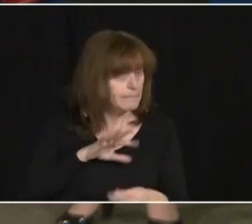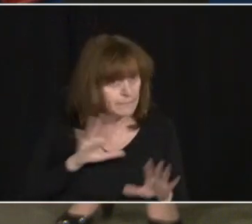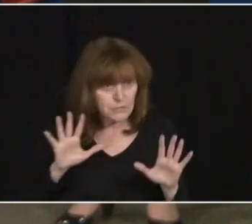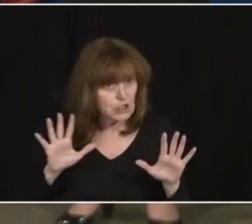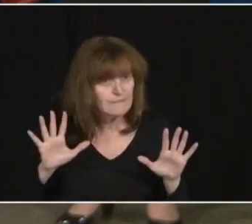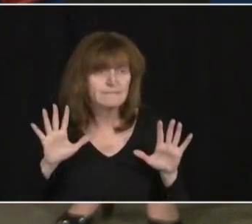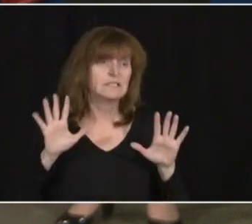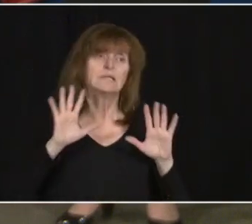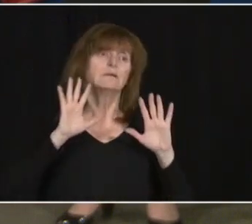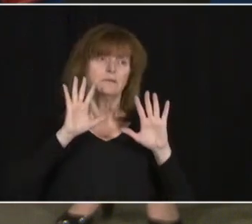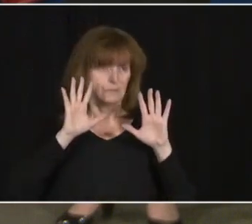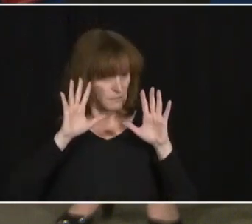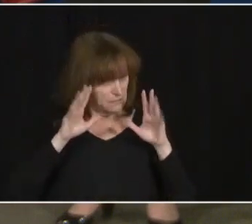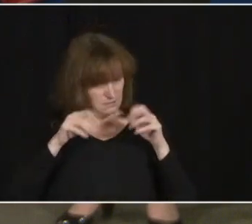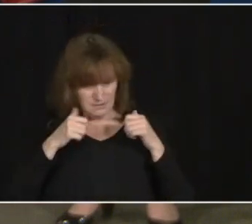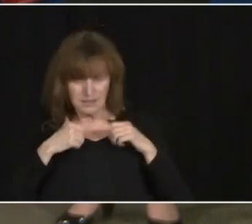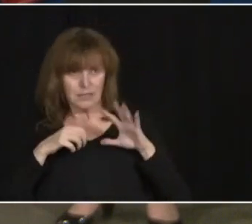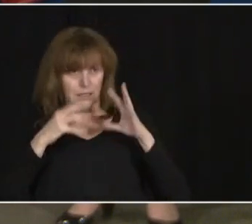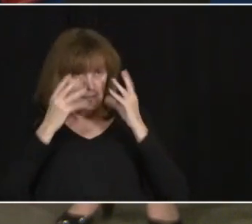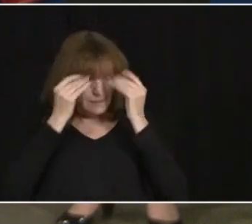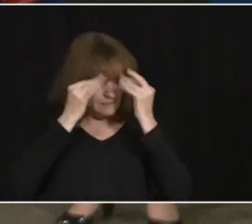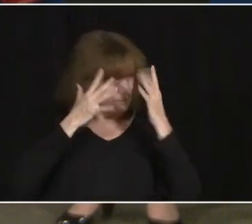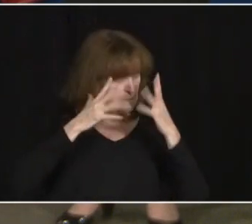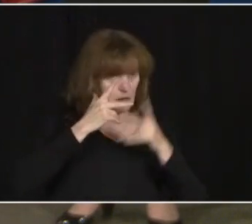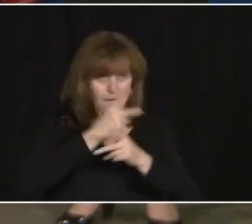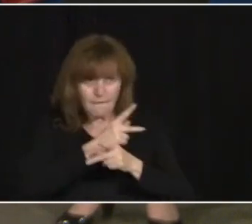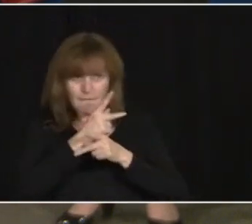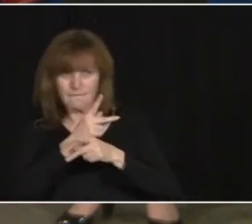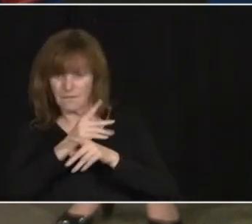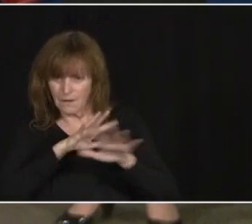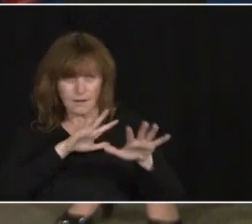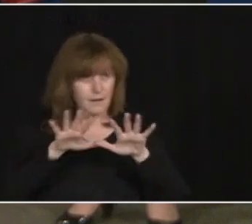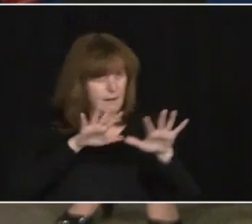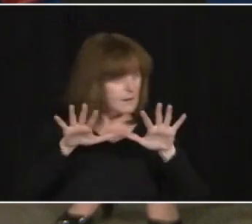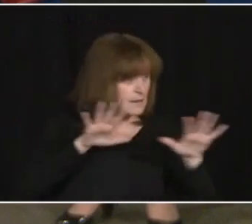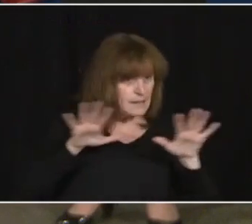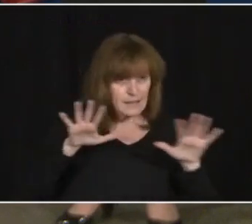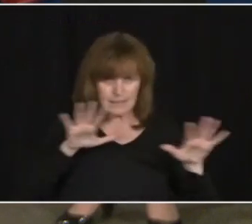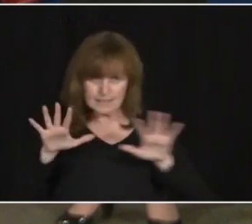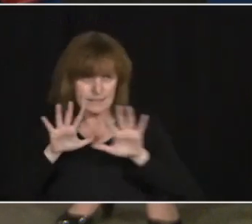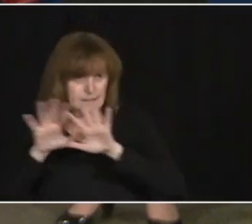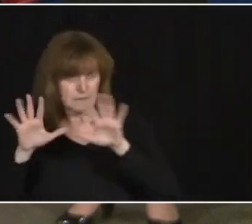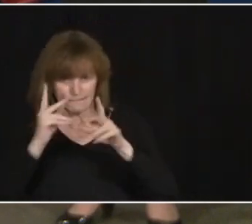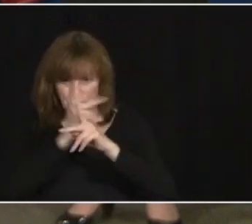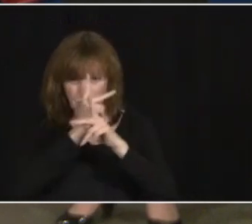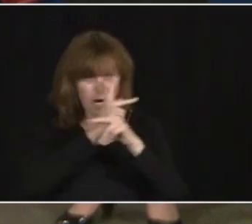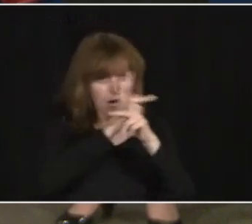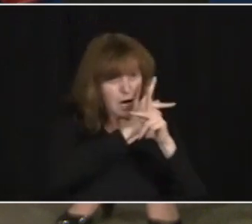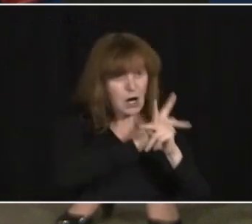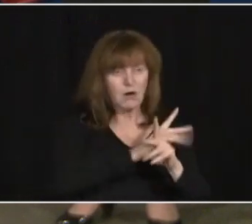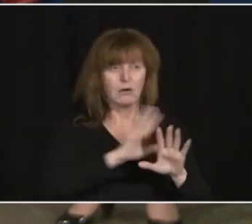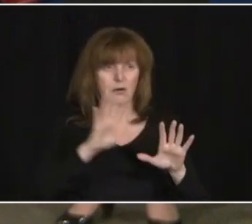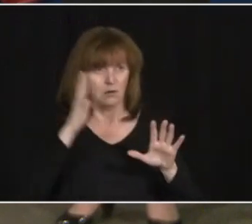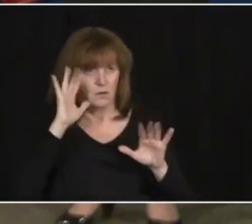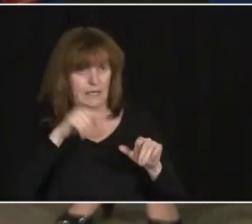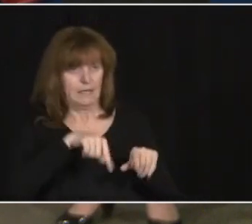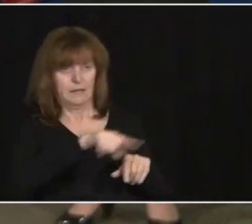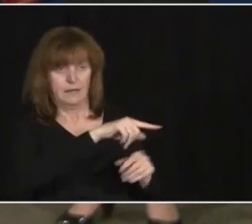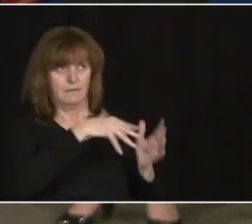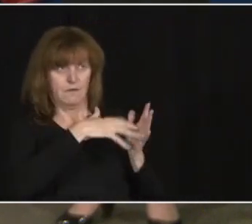But it is done thoughtfully, cautiously, carefully and knowing our most vulnerable in our long-term care